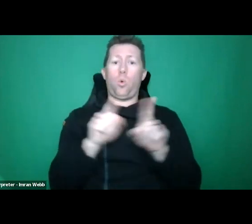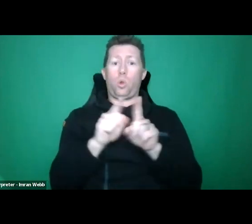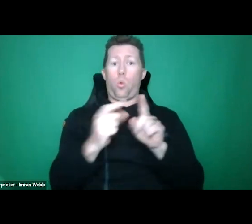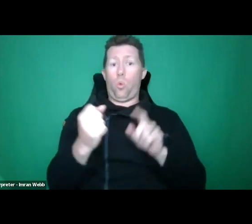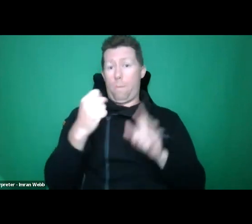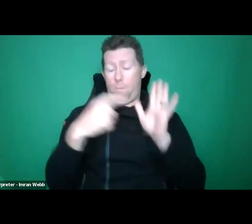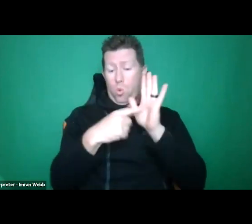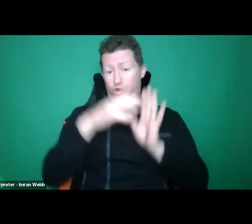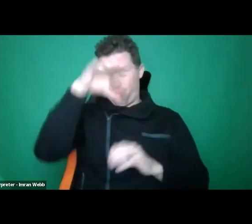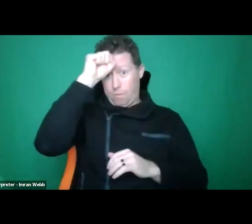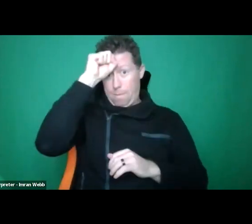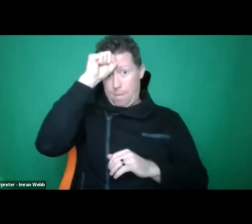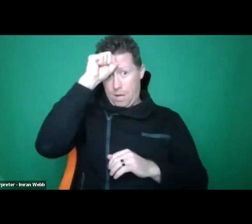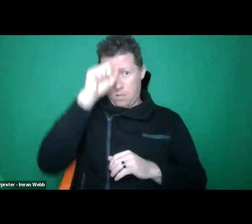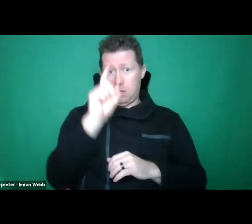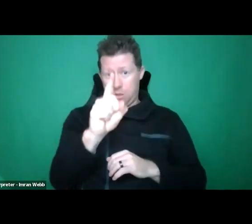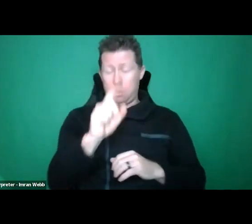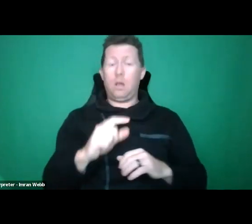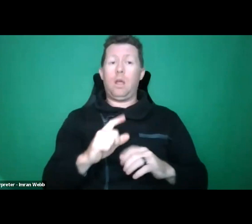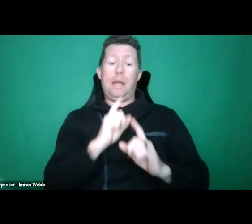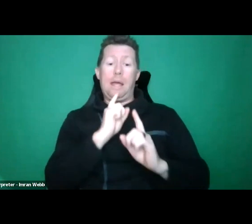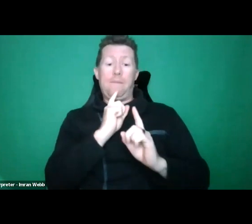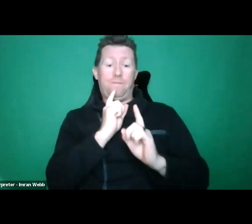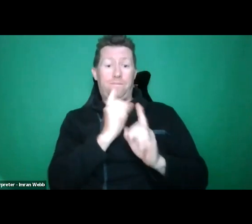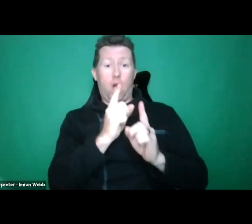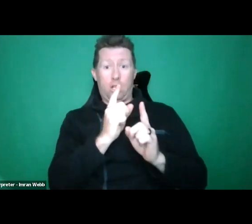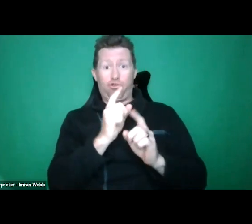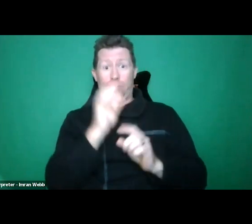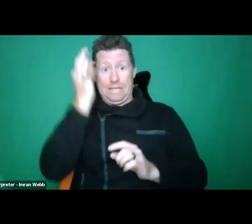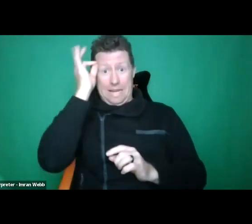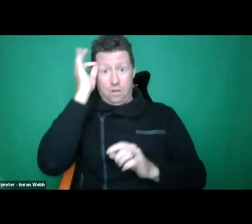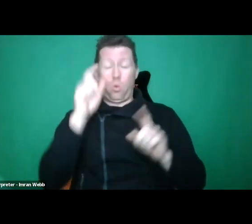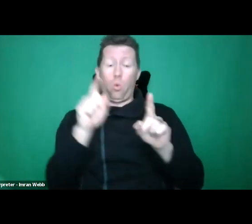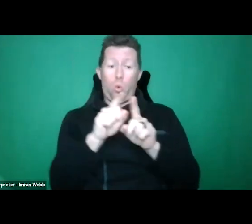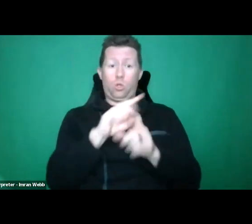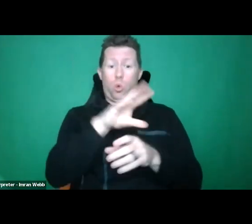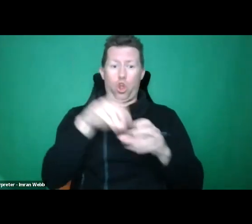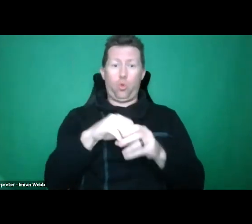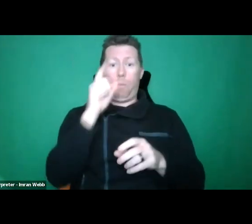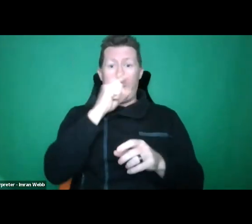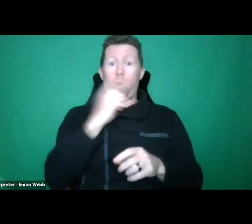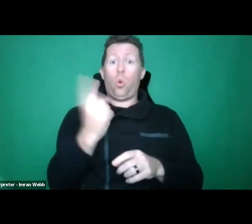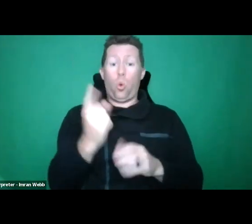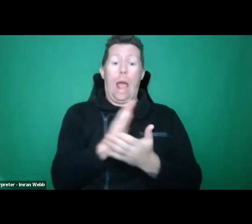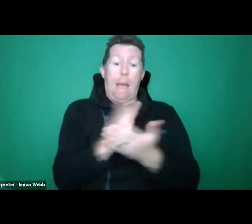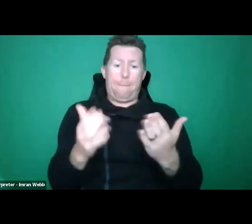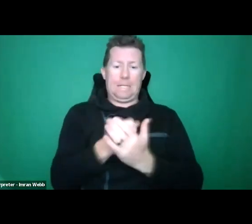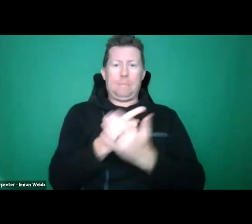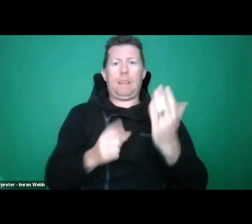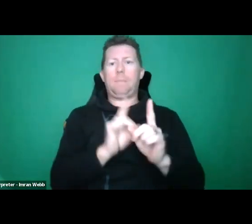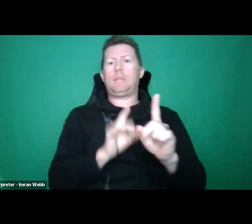that the Chair that the Advisory Council also included people with lived experience of disability.